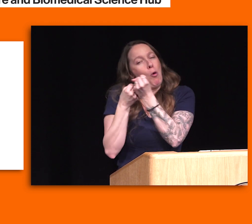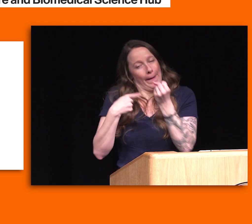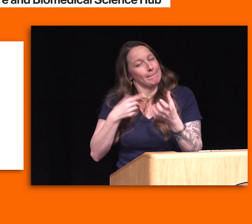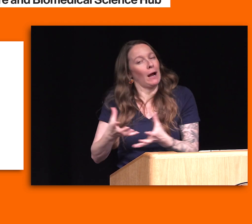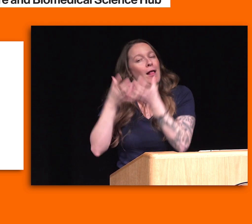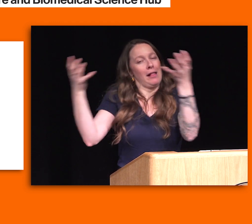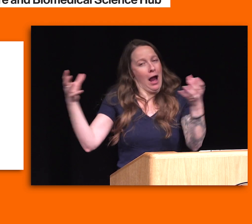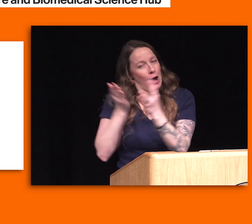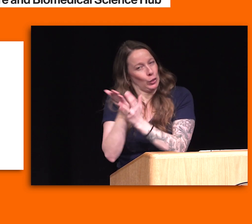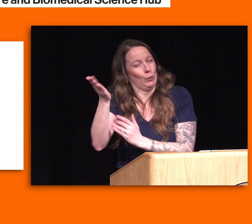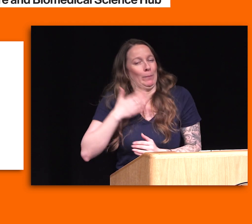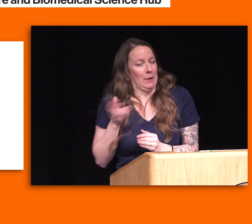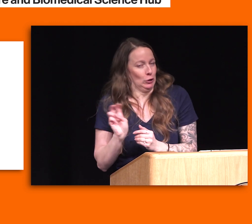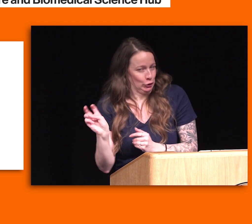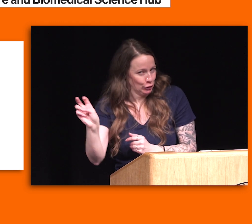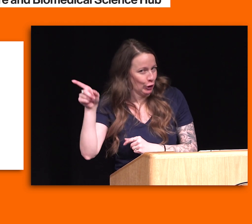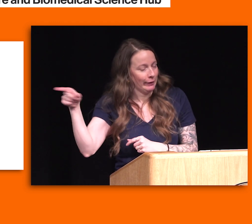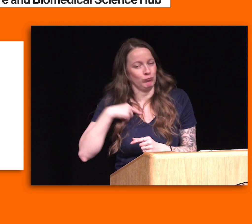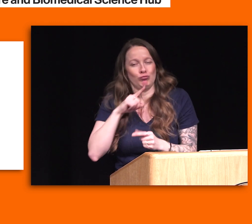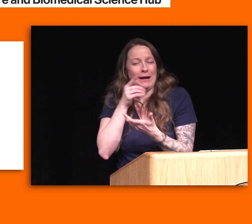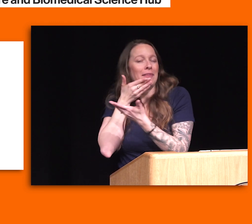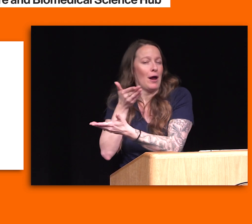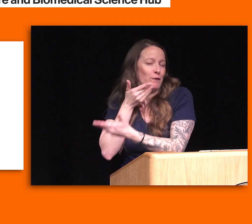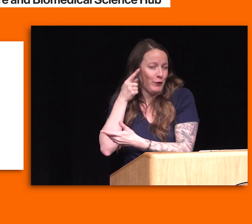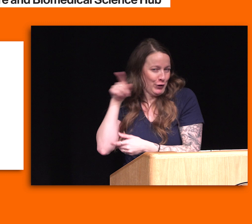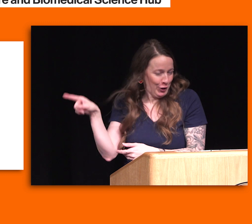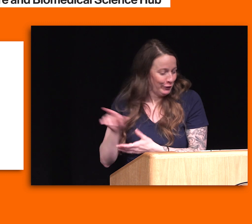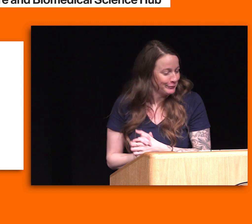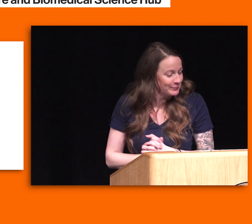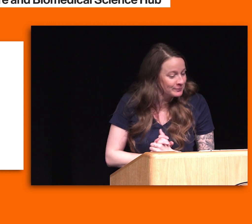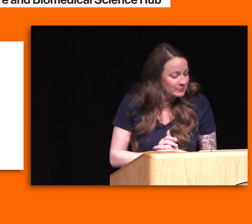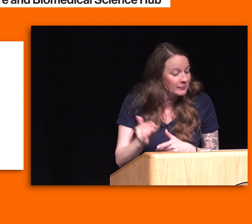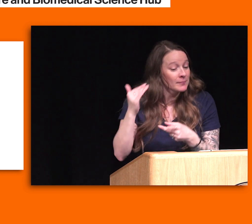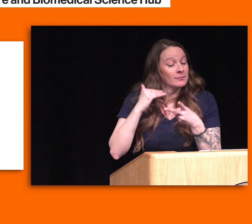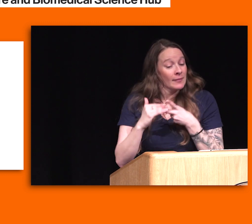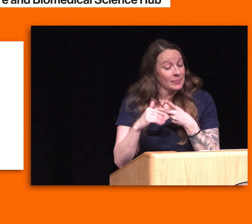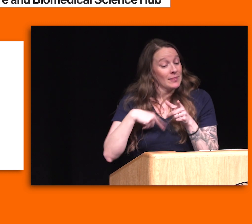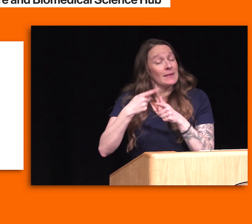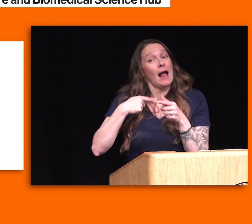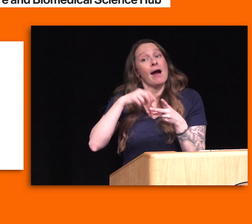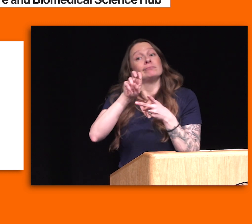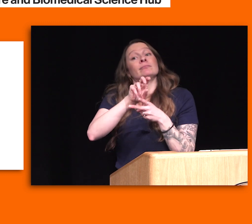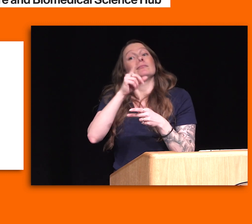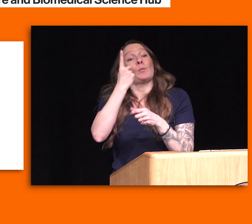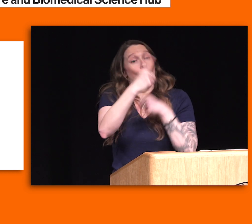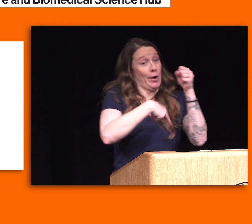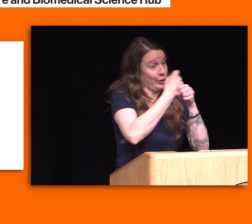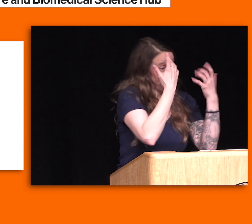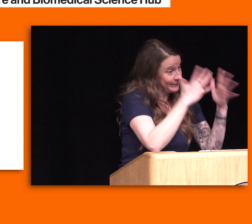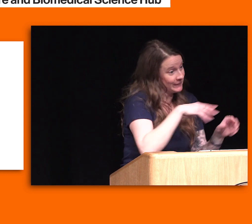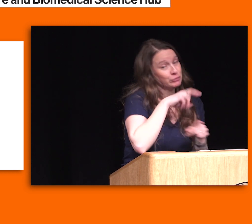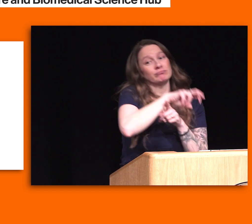and she really supported me growing as a scientist and in my journey. I'm very thankful for her mentorship and her teaching.